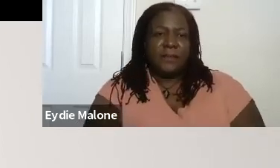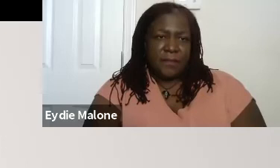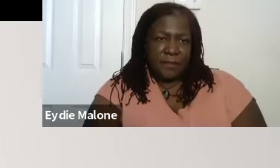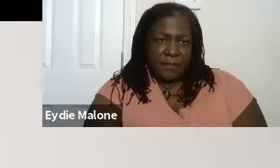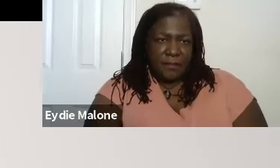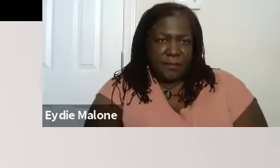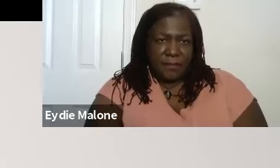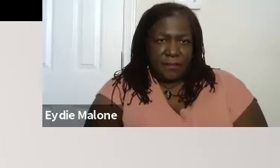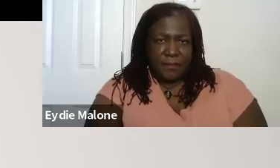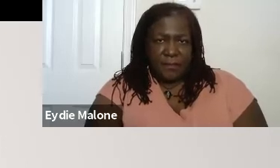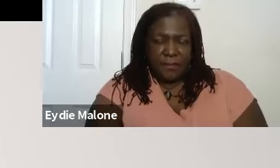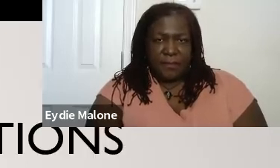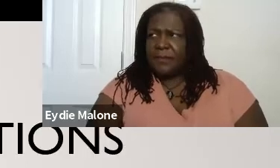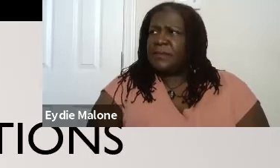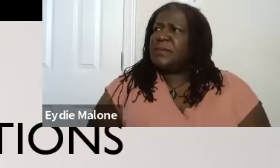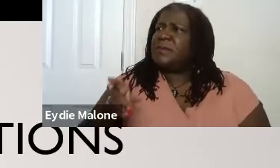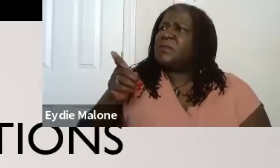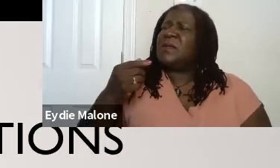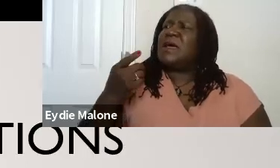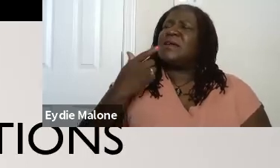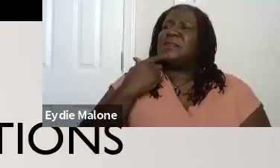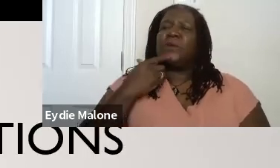There were some questions about who should get booster shots and when. I'm going to talk